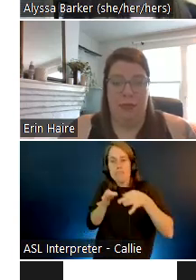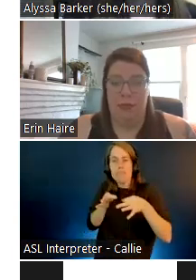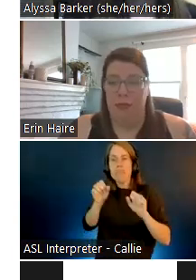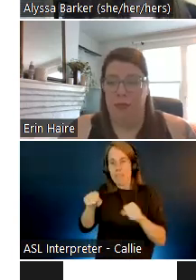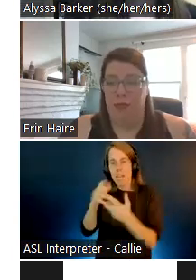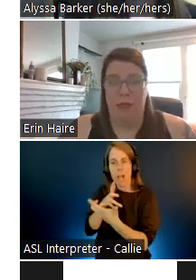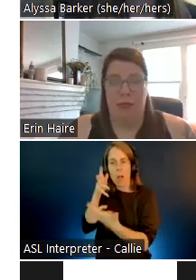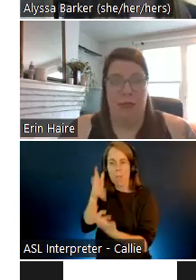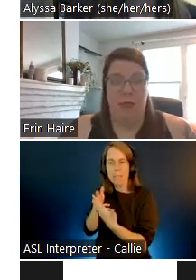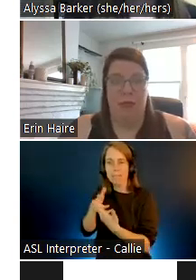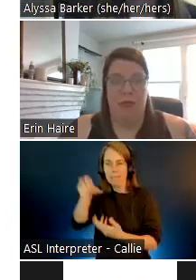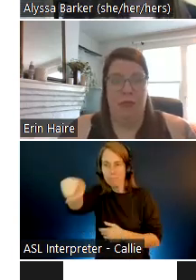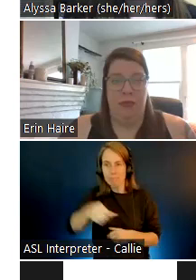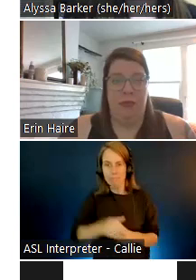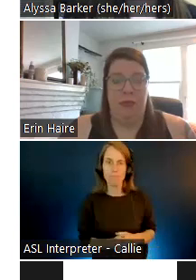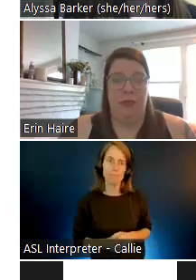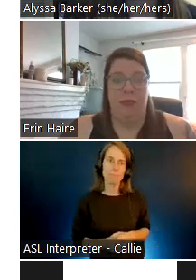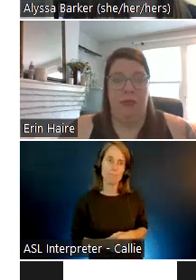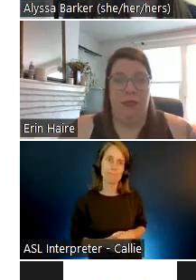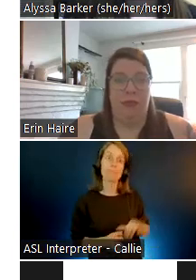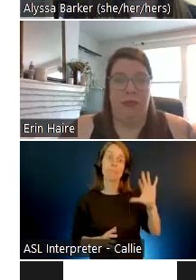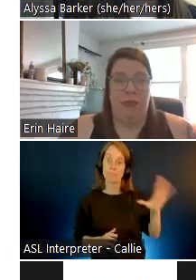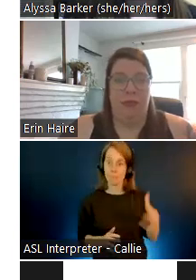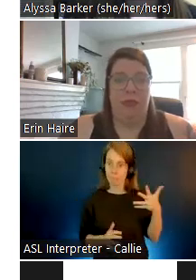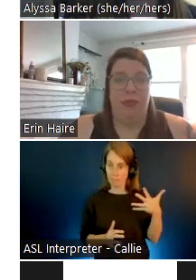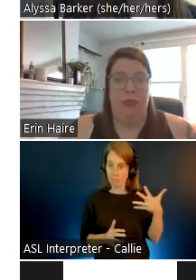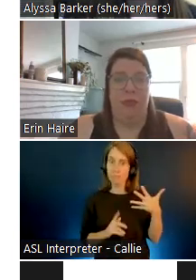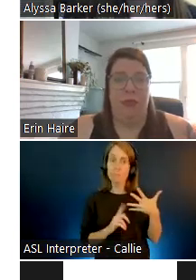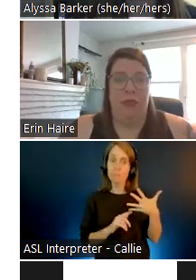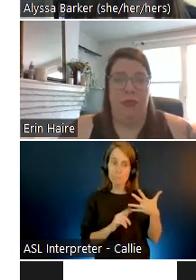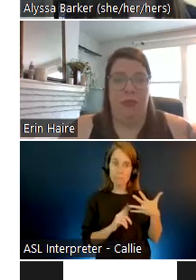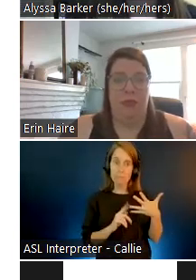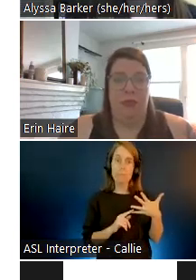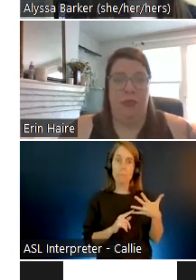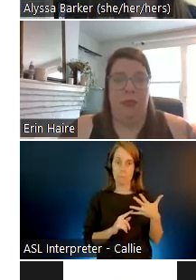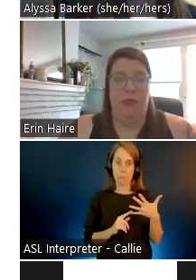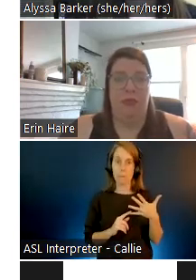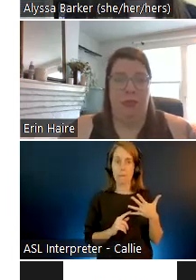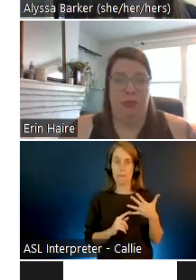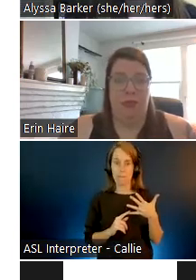so a waiver of a requirement for previous rental history for a person coming out of an institution